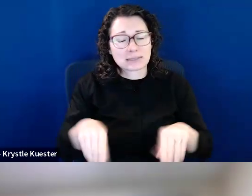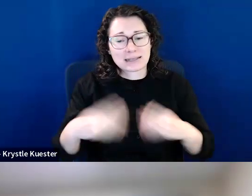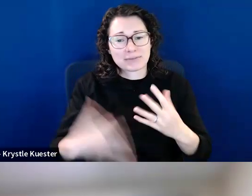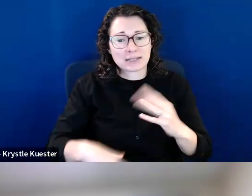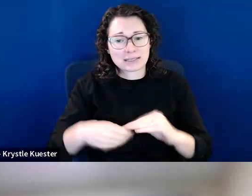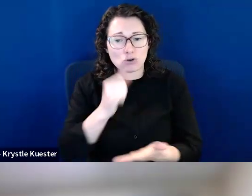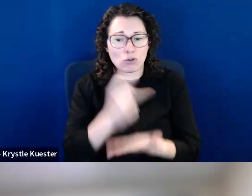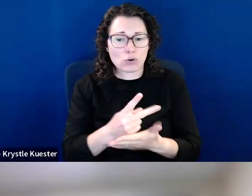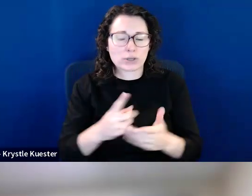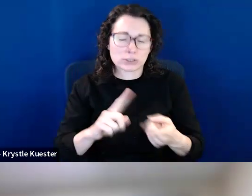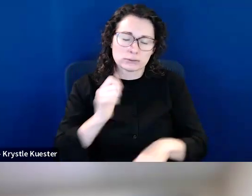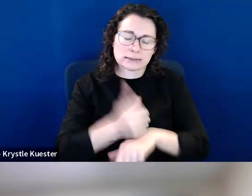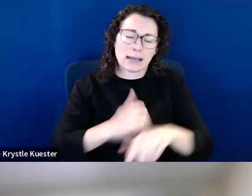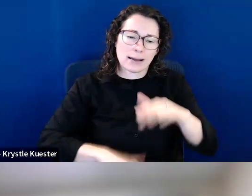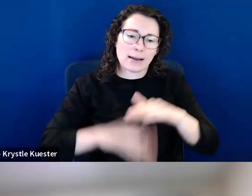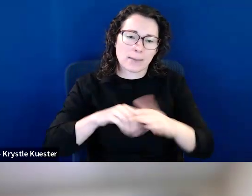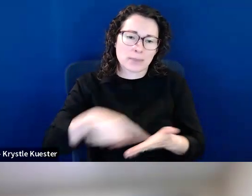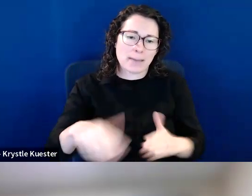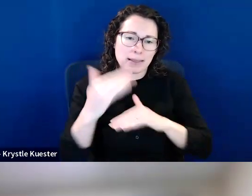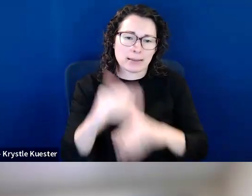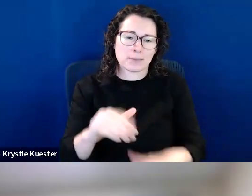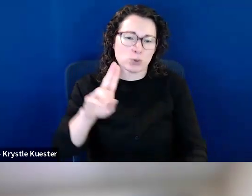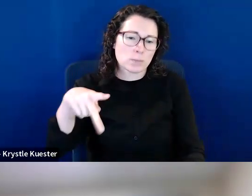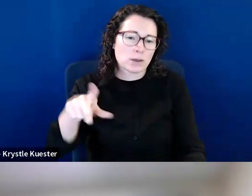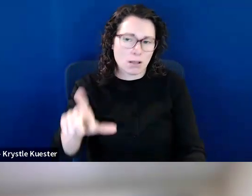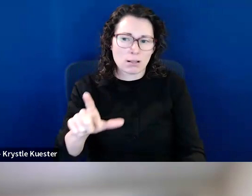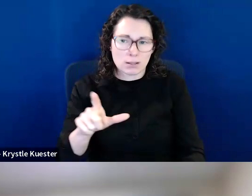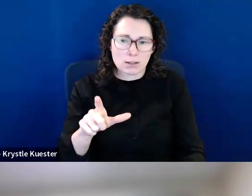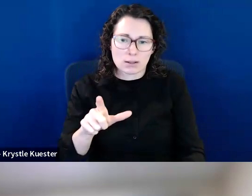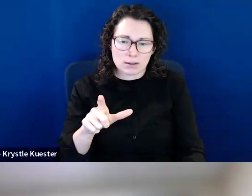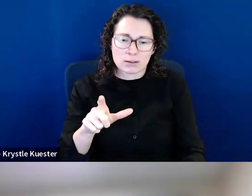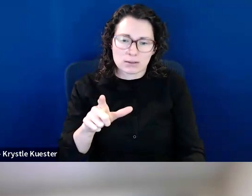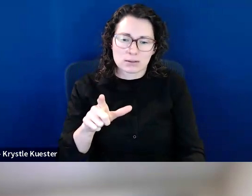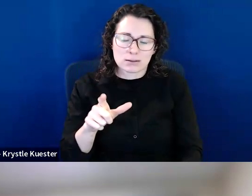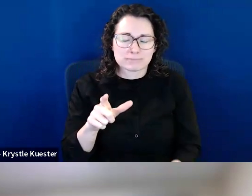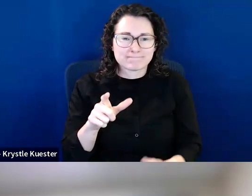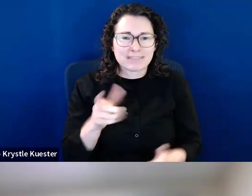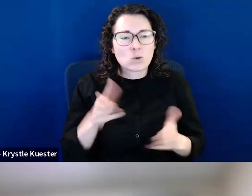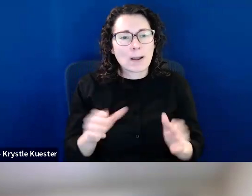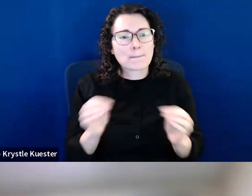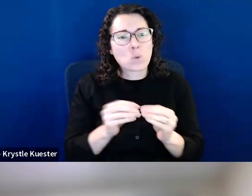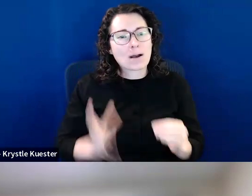to set an upper payment limit. Um, I think a a way that is a little bit more elegant or easier